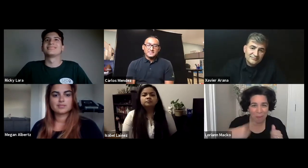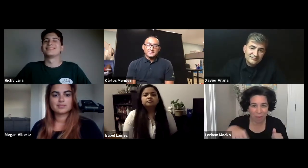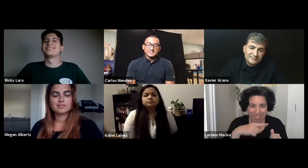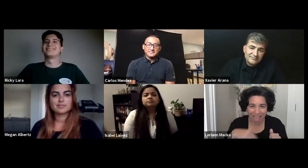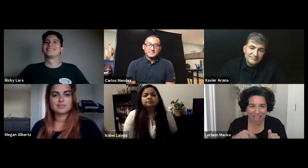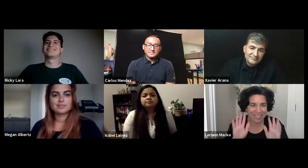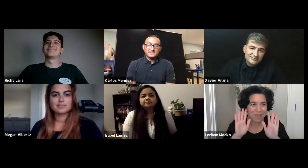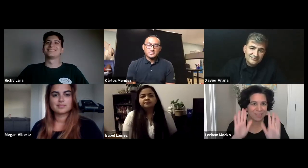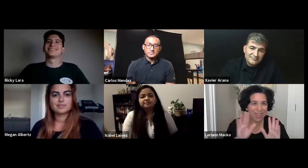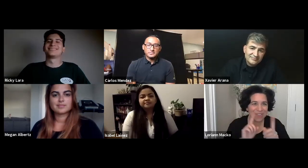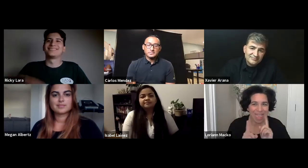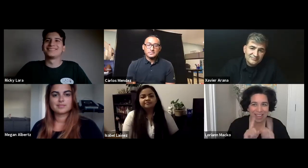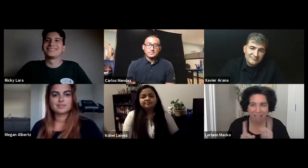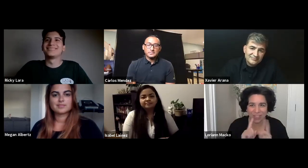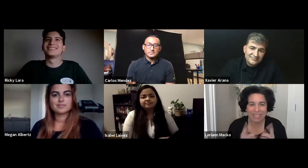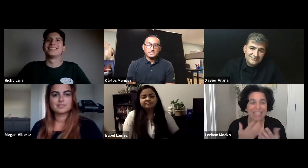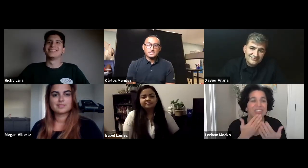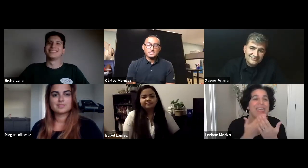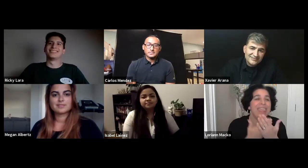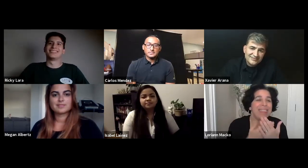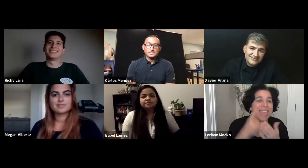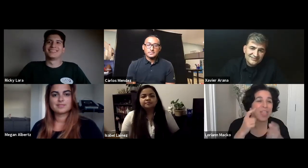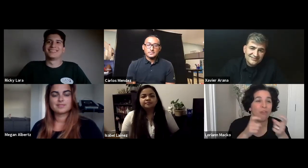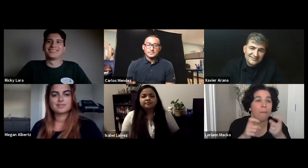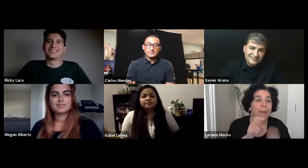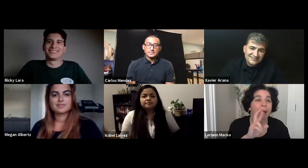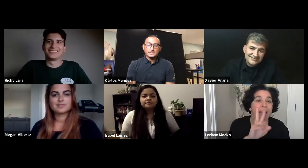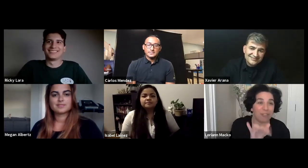I appreciate all the people on the panel.